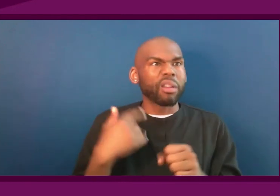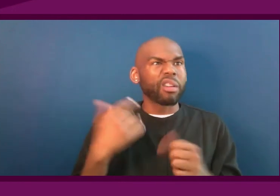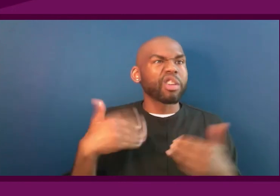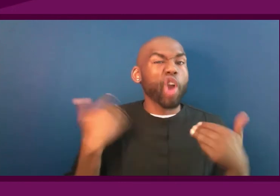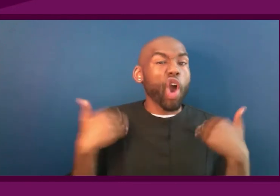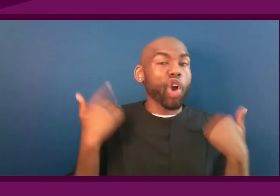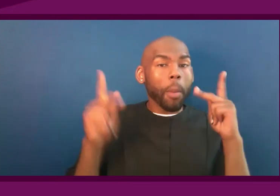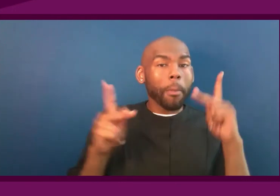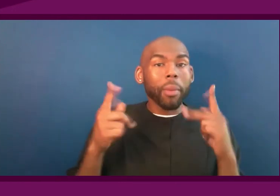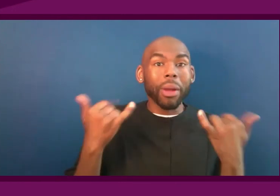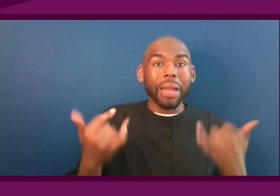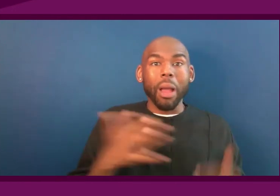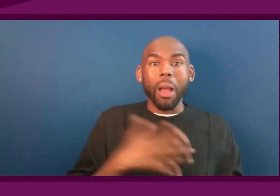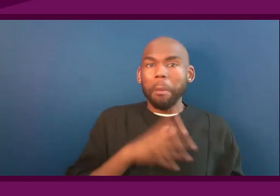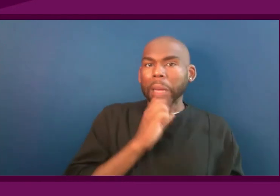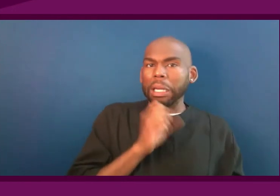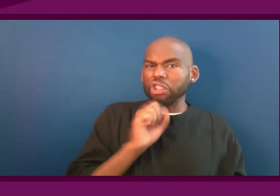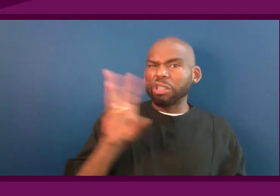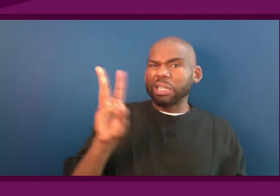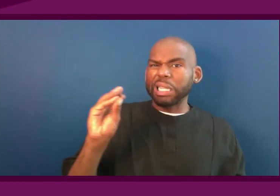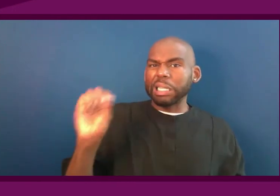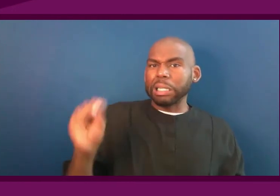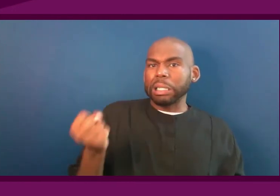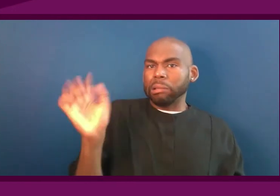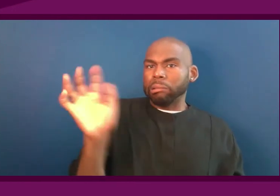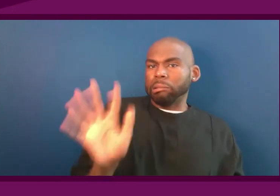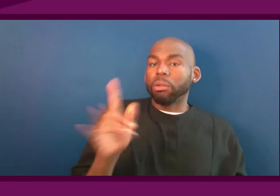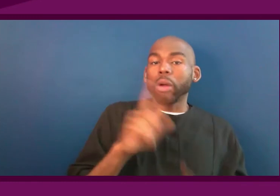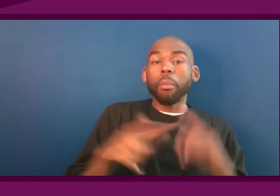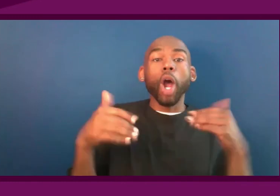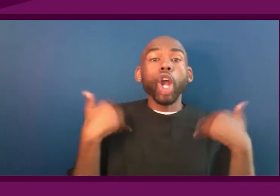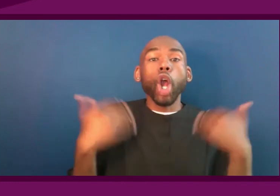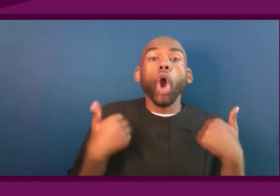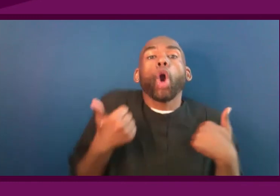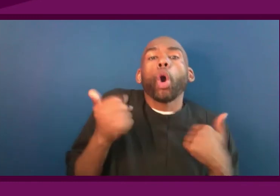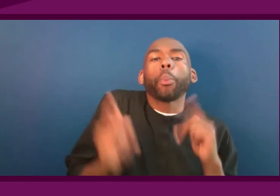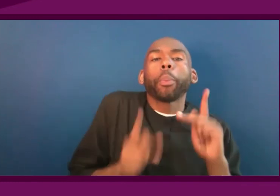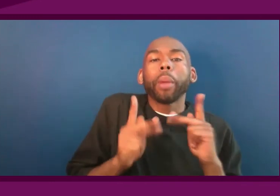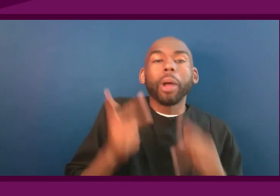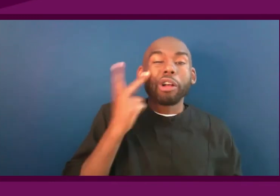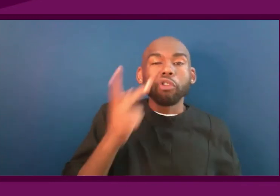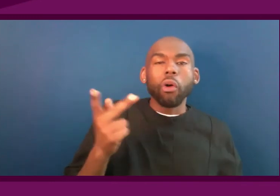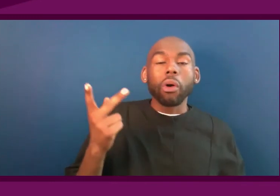with disabilities. A lot of them were part of the intersectionalities. They all worked for major